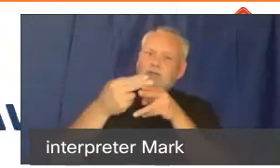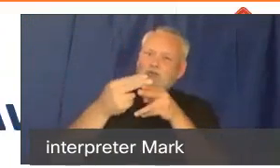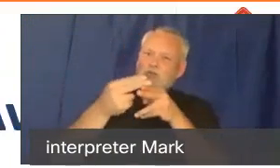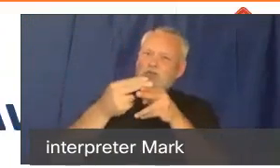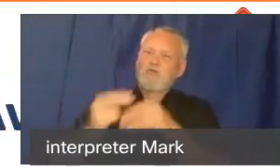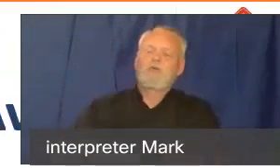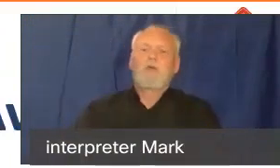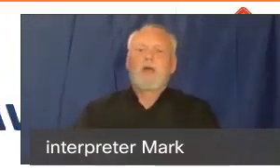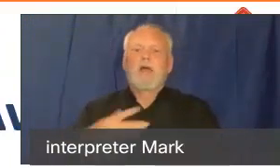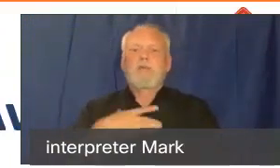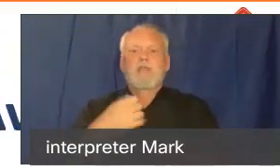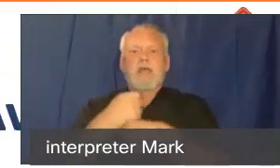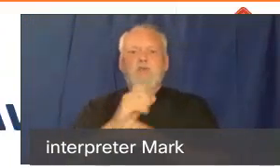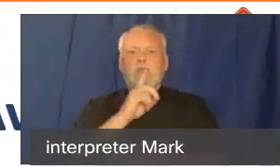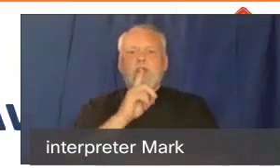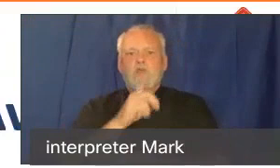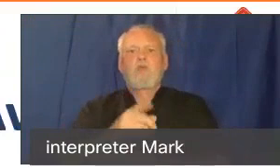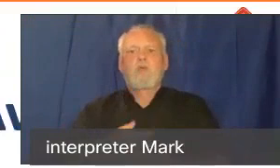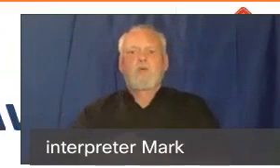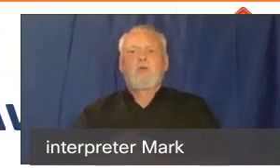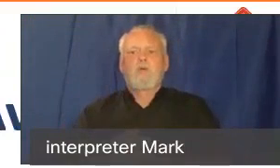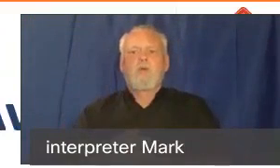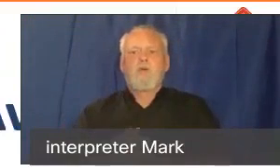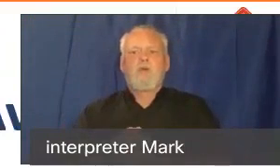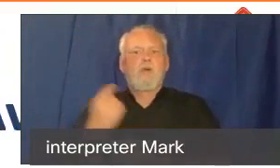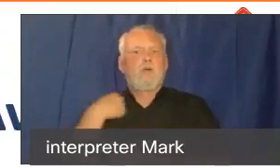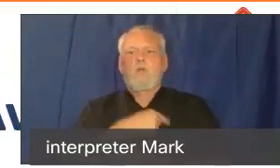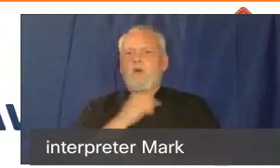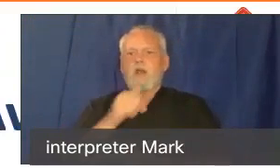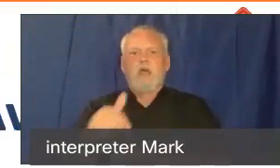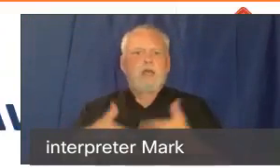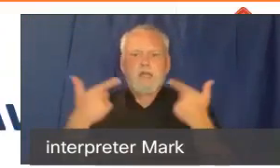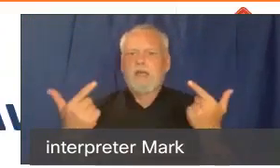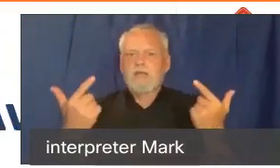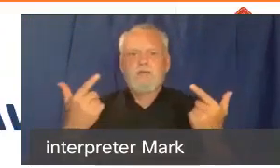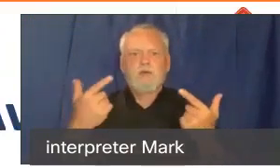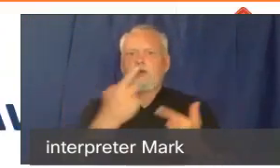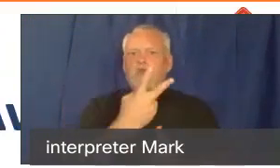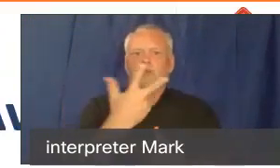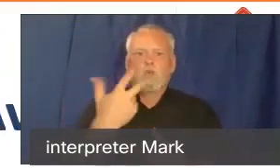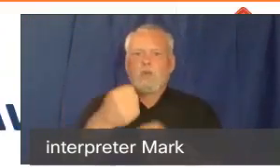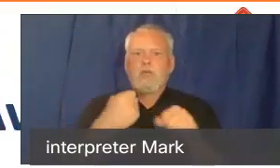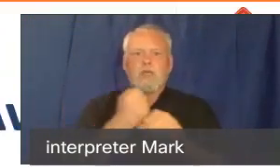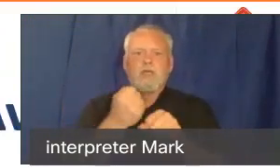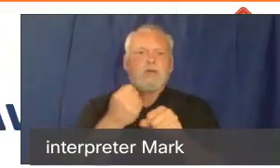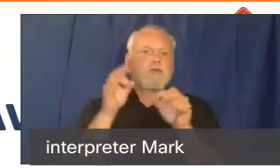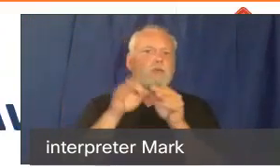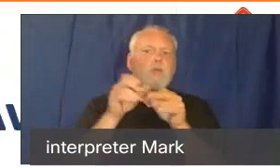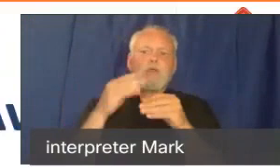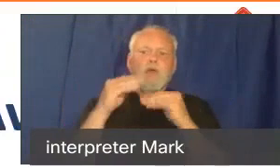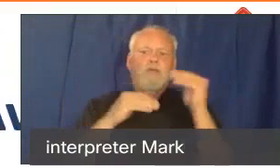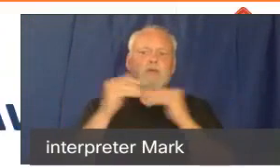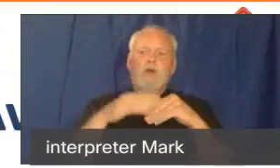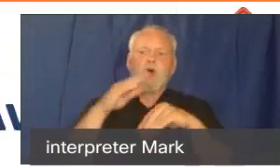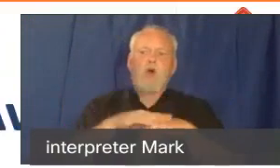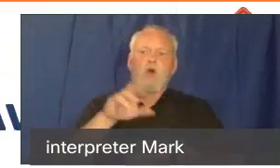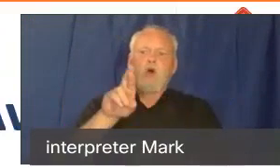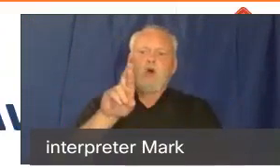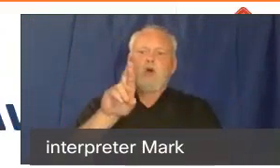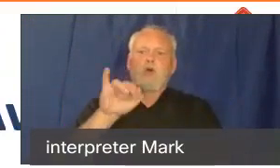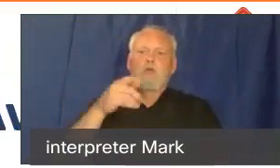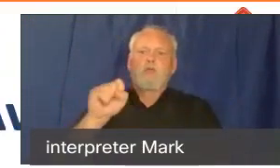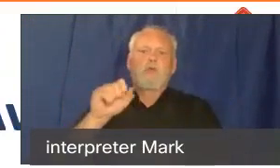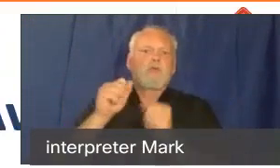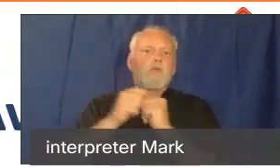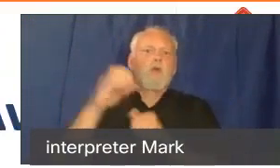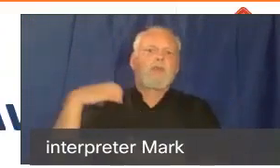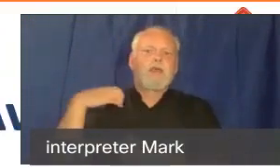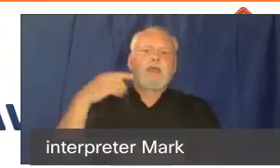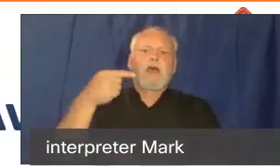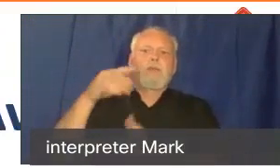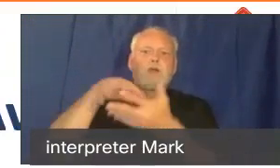I just like to make sure that we're not going to live in 2 or 3 years worth of construction at this point on rigs road with the capital grid project as well as this project as well,